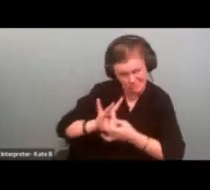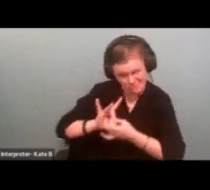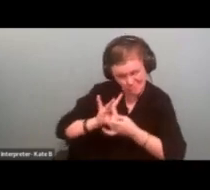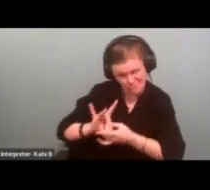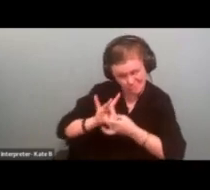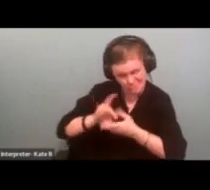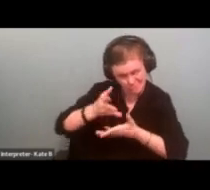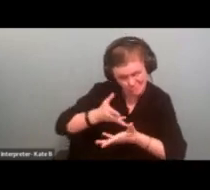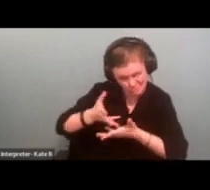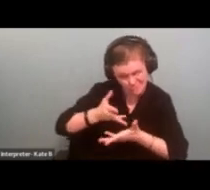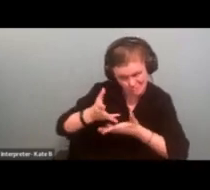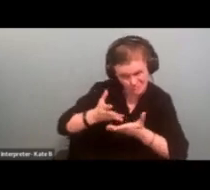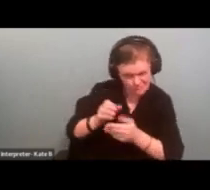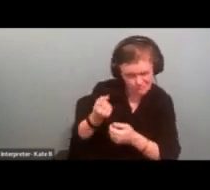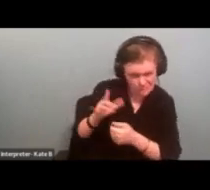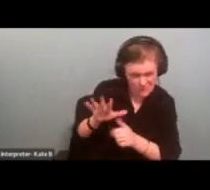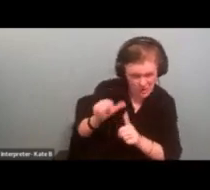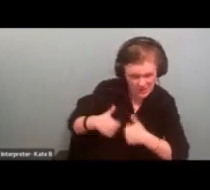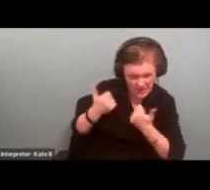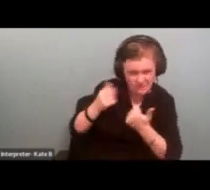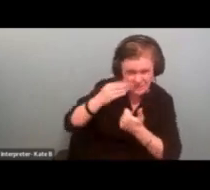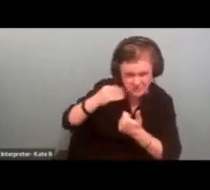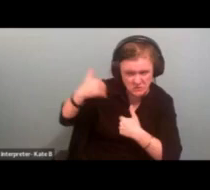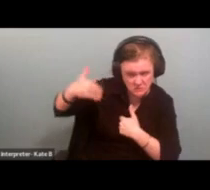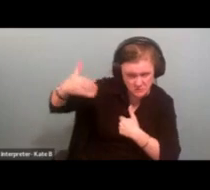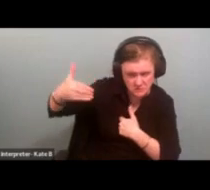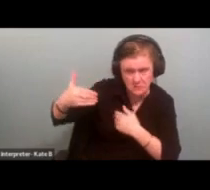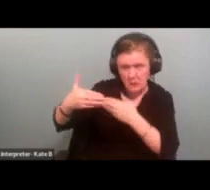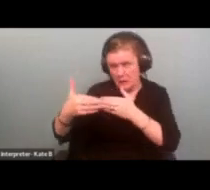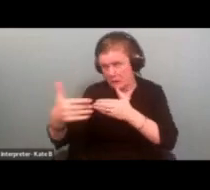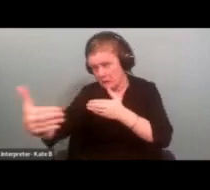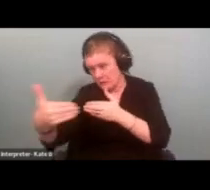we're understanding their life, where they've been, and where they want to go. That's called a